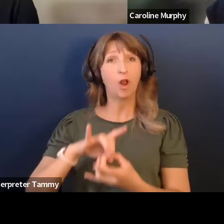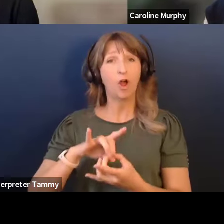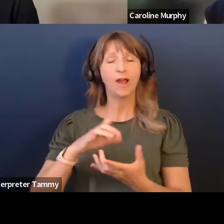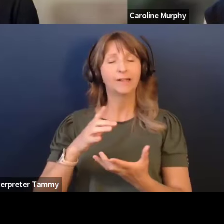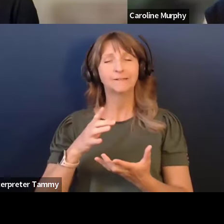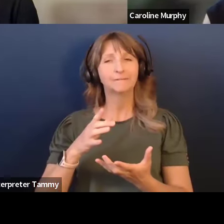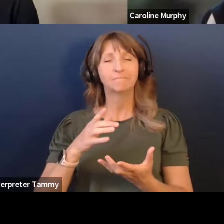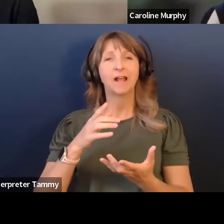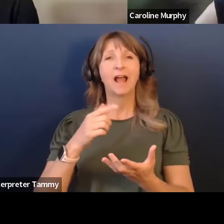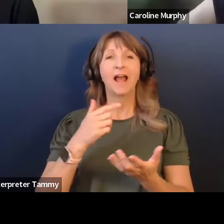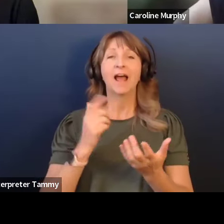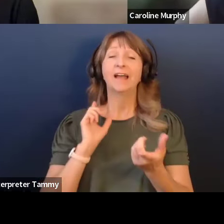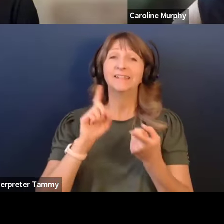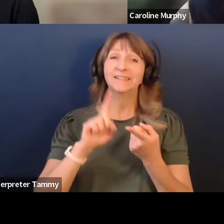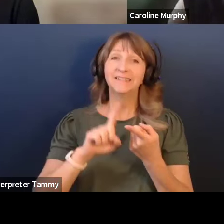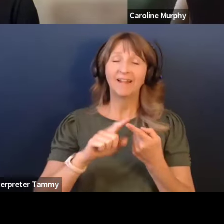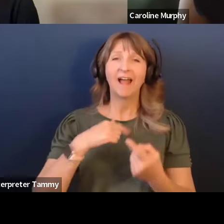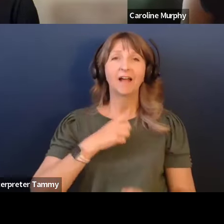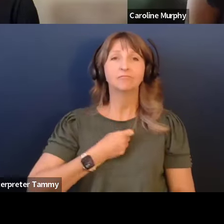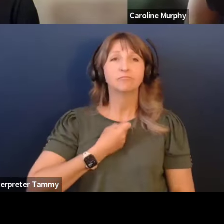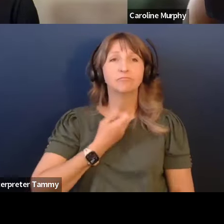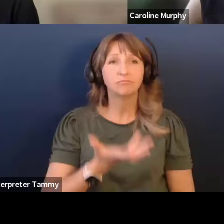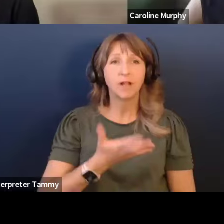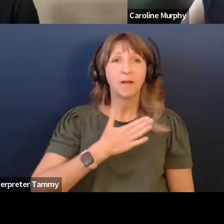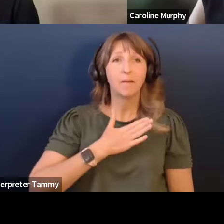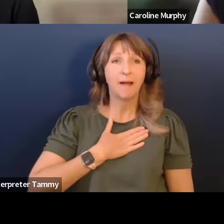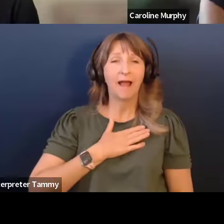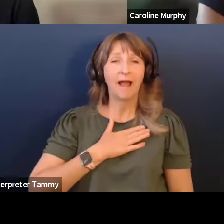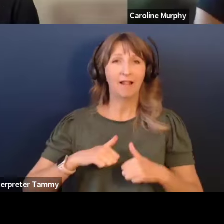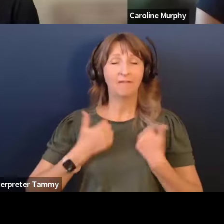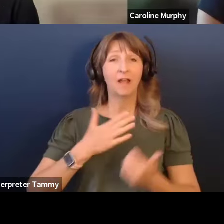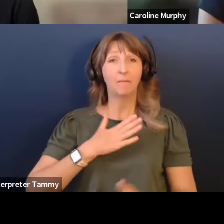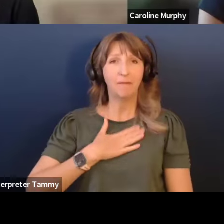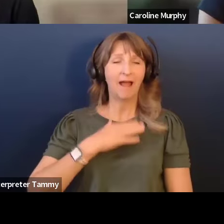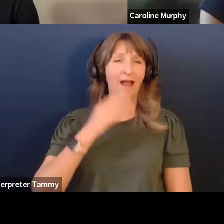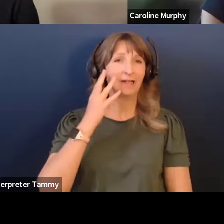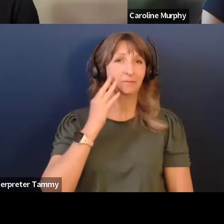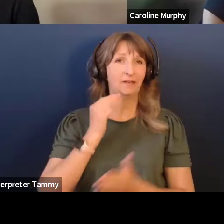about my life and my experiences. And I felt I had to keep everything secret.